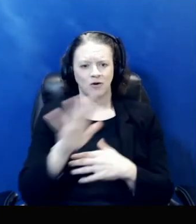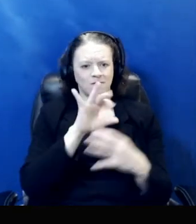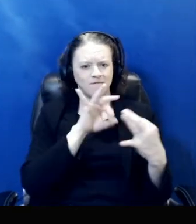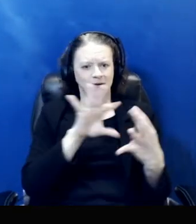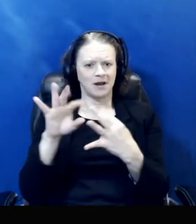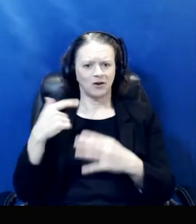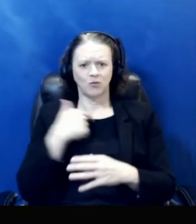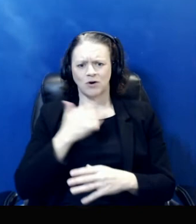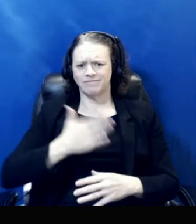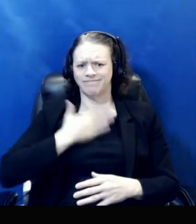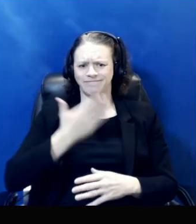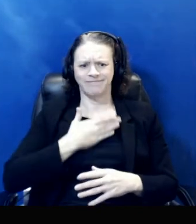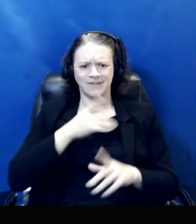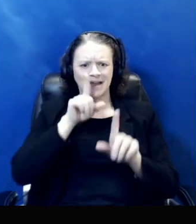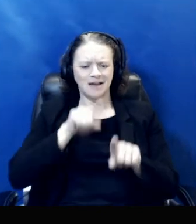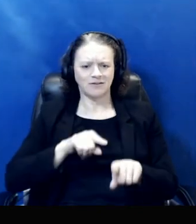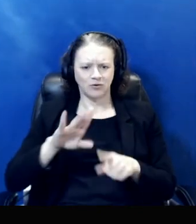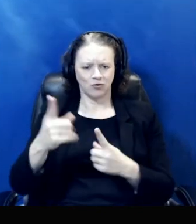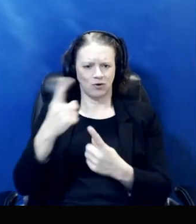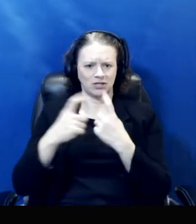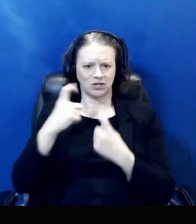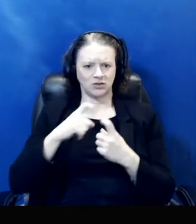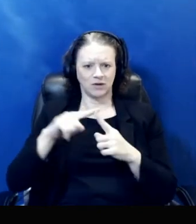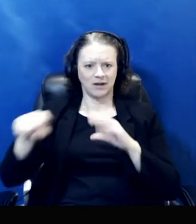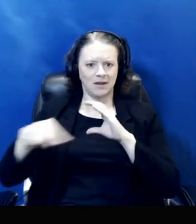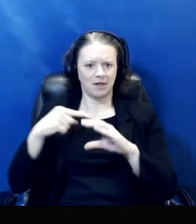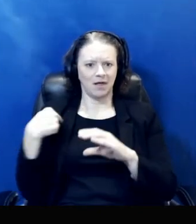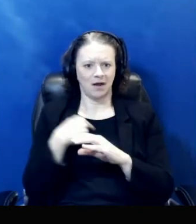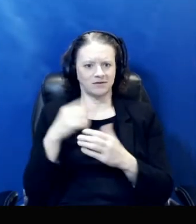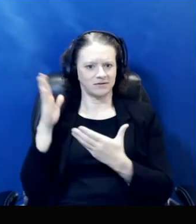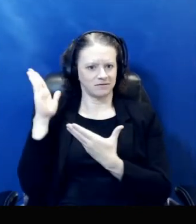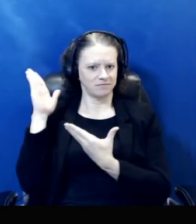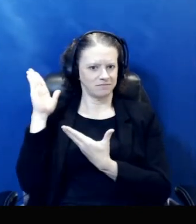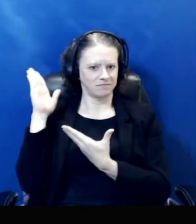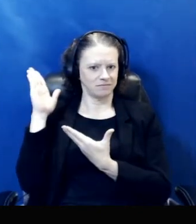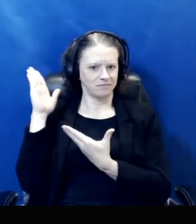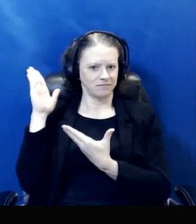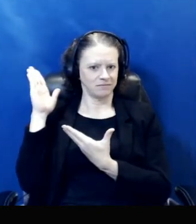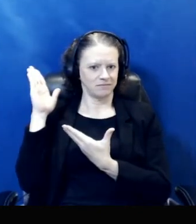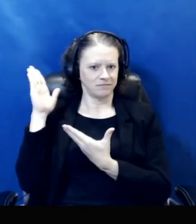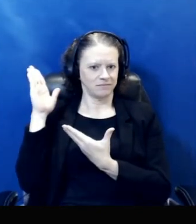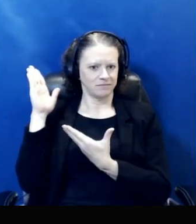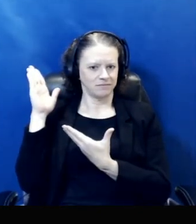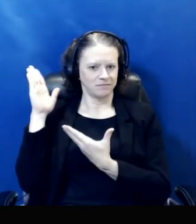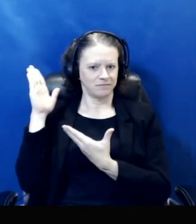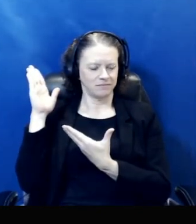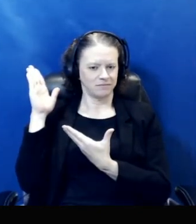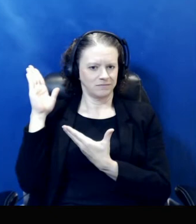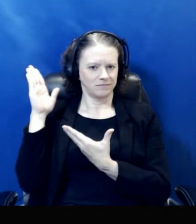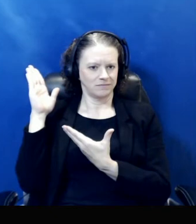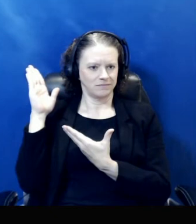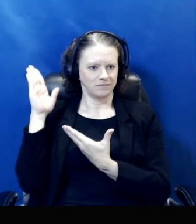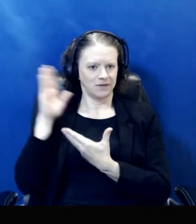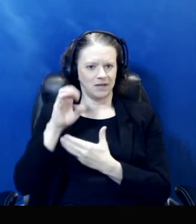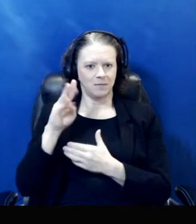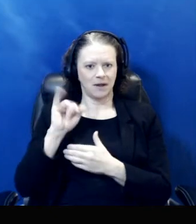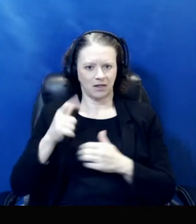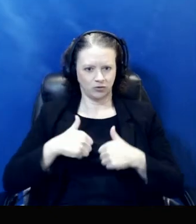You can email us directly at the Xbox Accessibility team, at xaccess@microsoft.com and of course we are always looking for